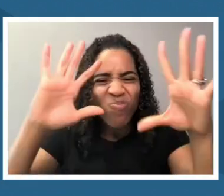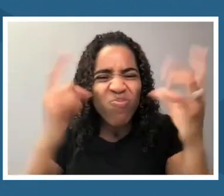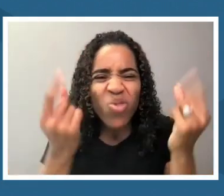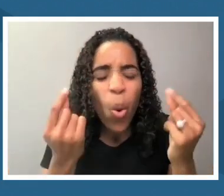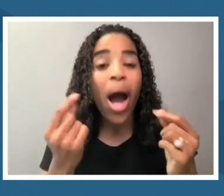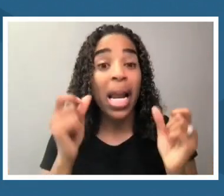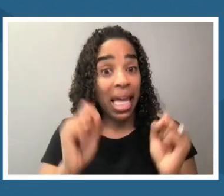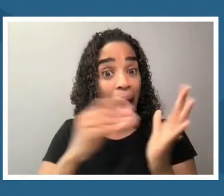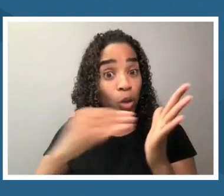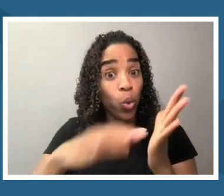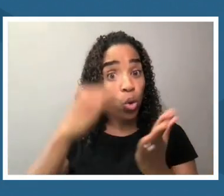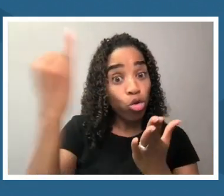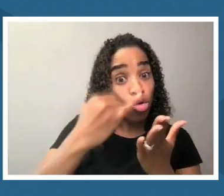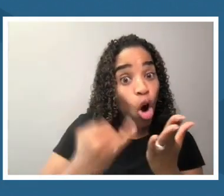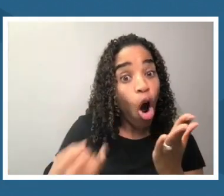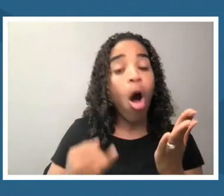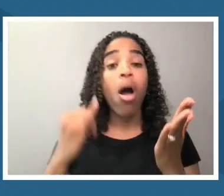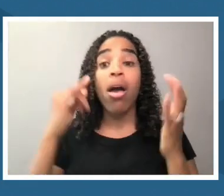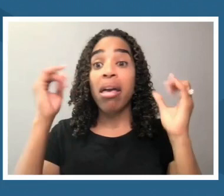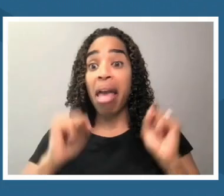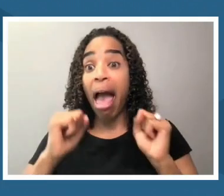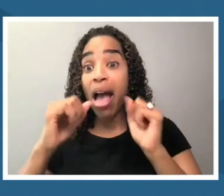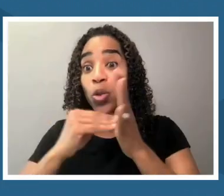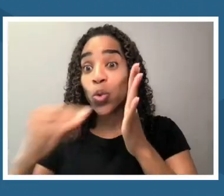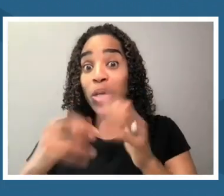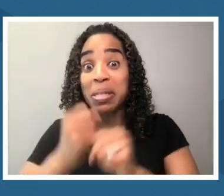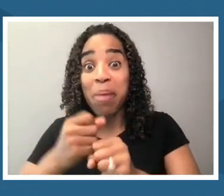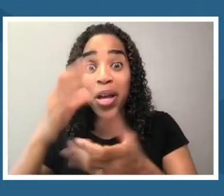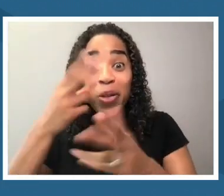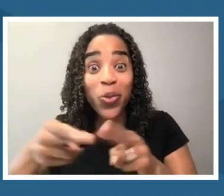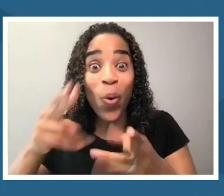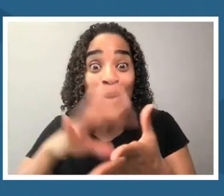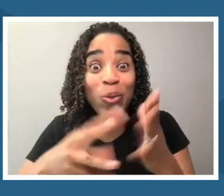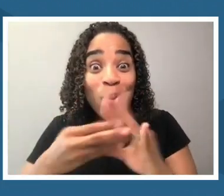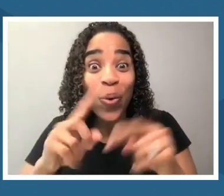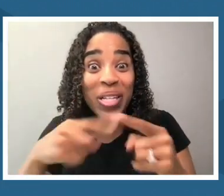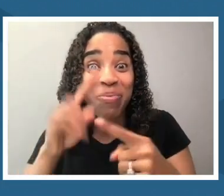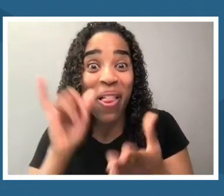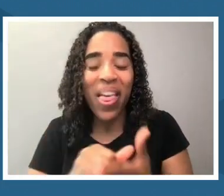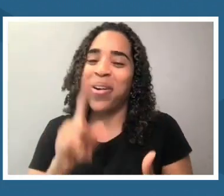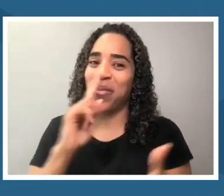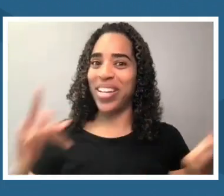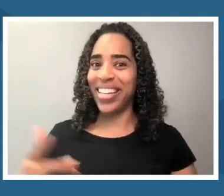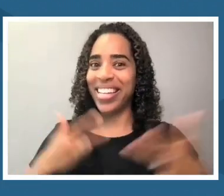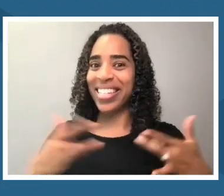short stories describing these planets i think there's some really exciting